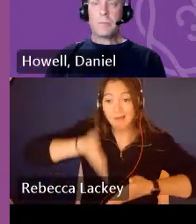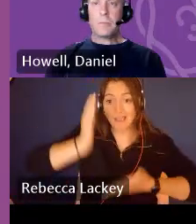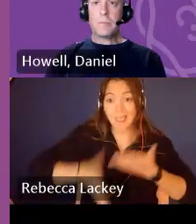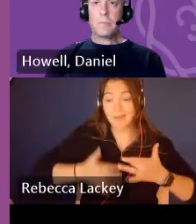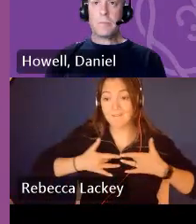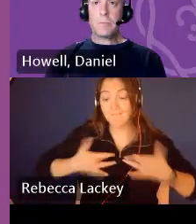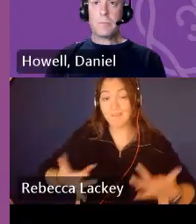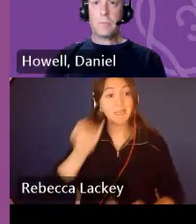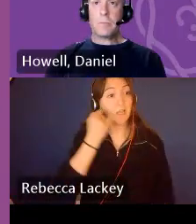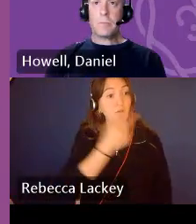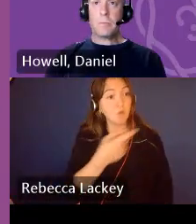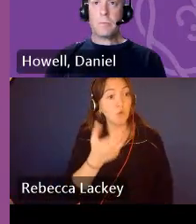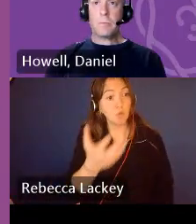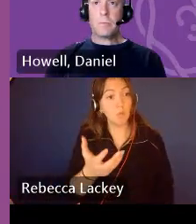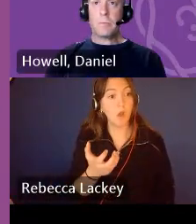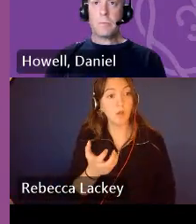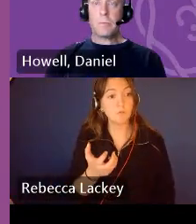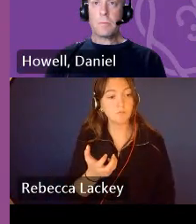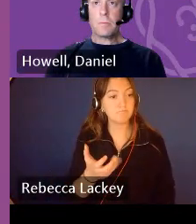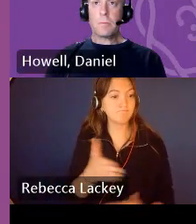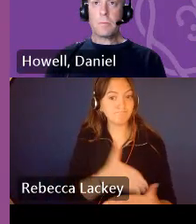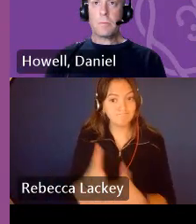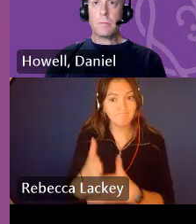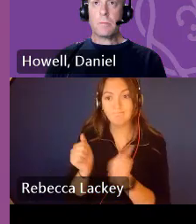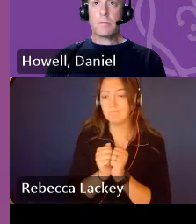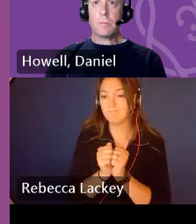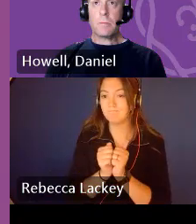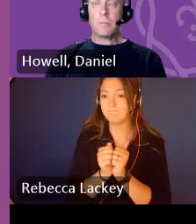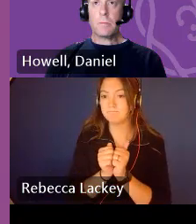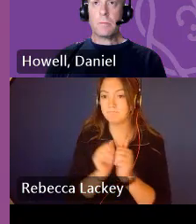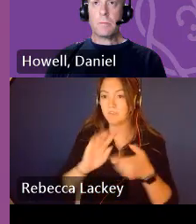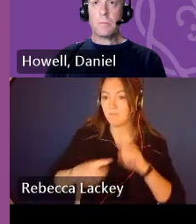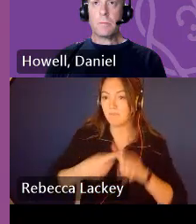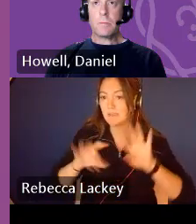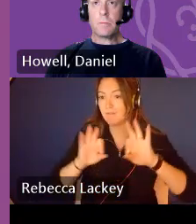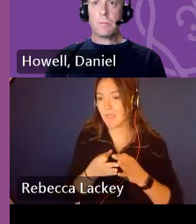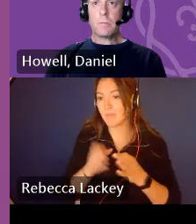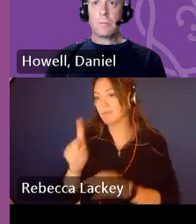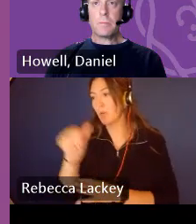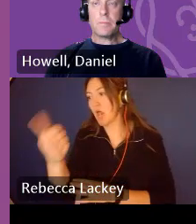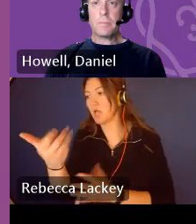if you wish to uh share it with your friends, family, or anyone else wants to see it,